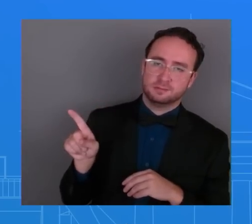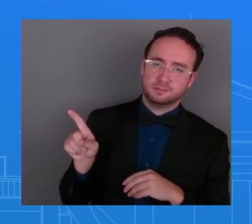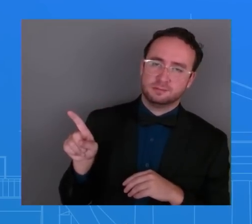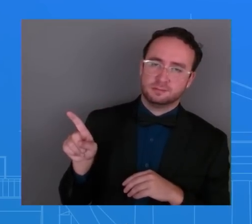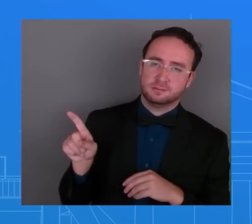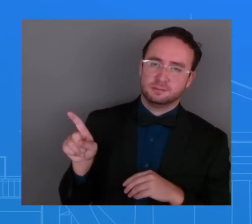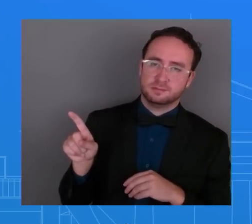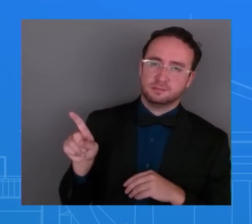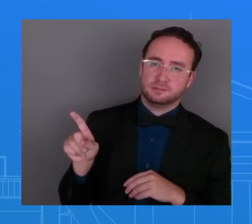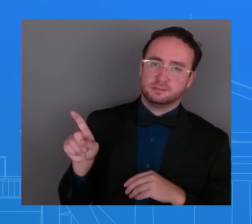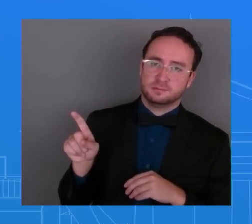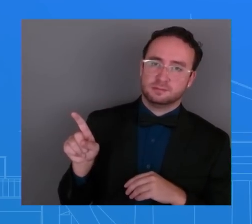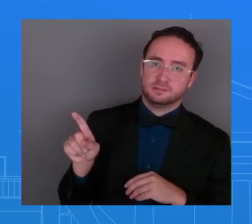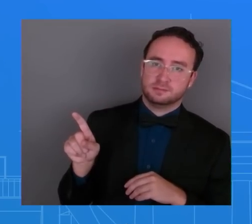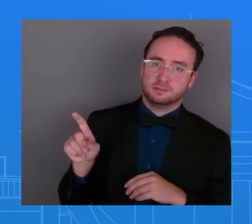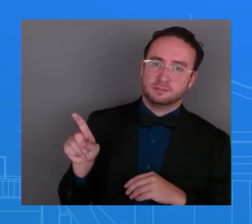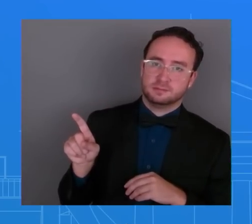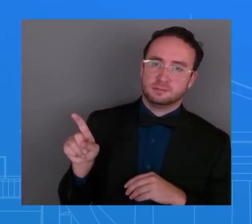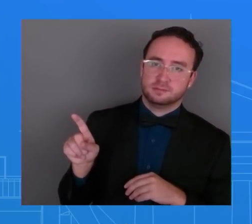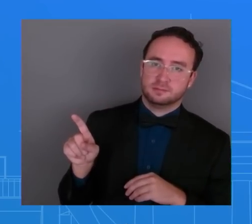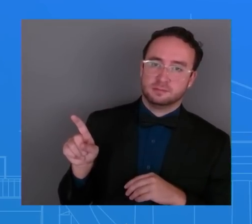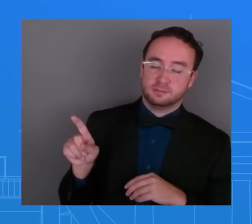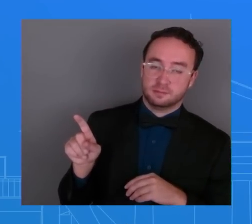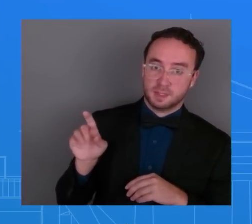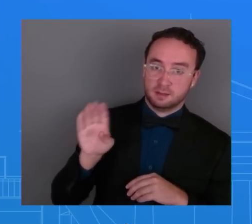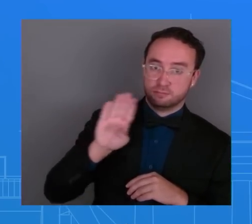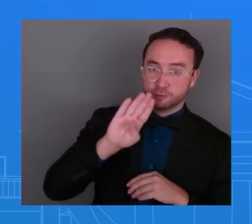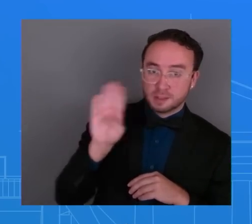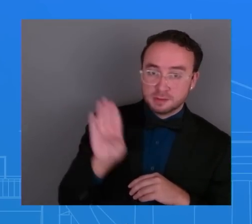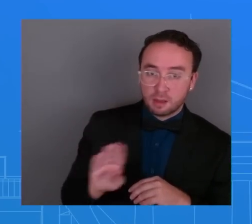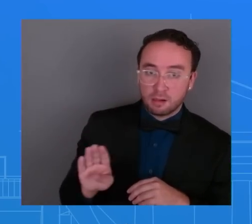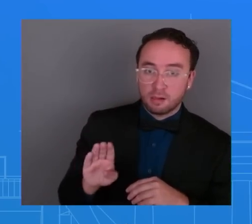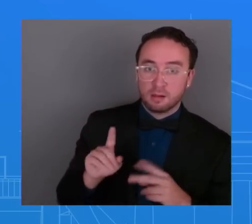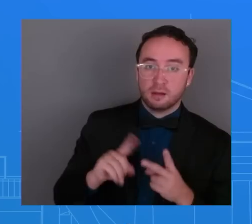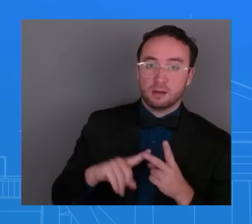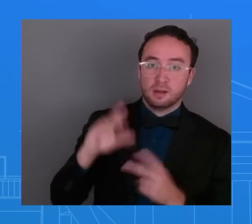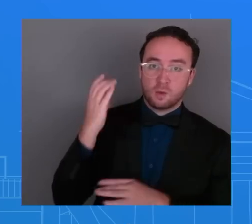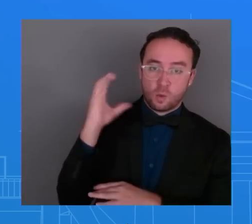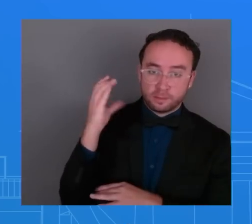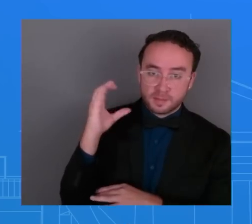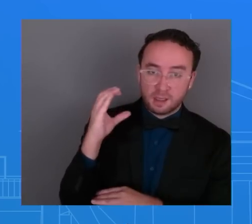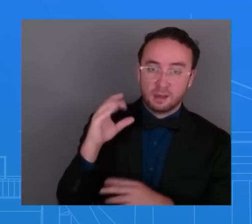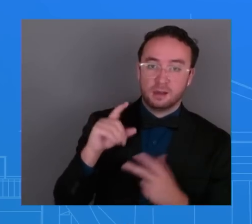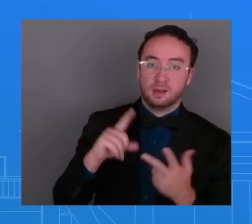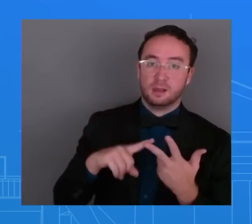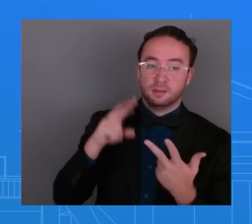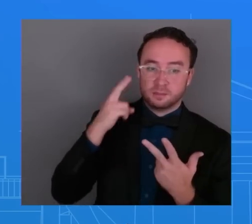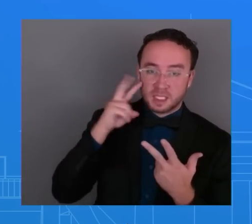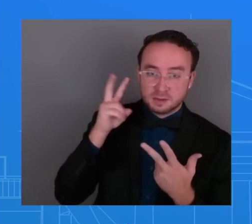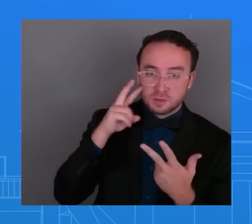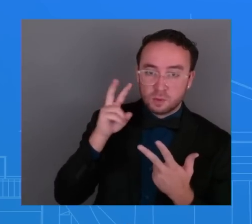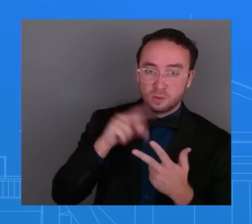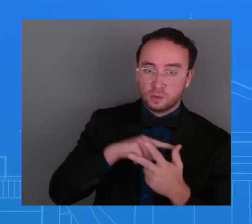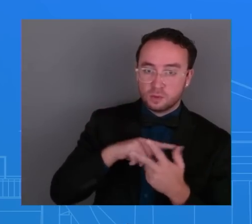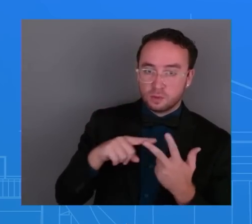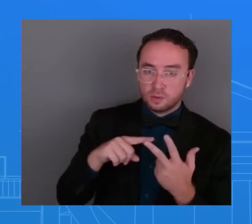and Mexico asking Maduro regime to release the voting data? Ms. Jean-Pierre: Yeah -- The Press: Is this enough, or you would like to see these three countries doing more?